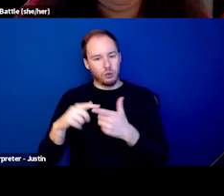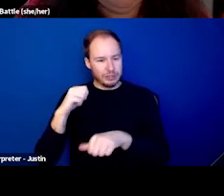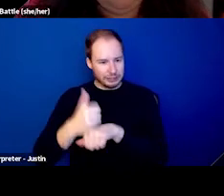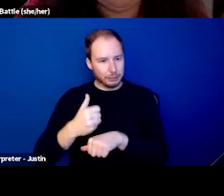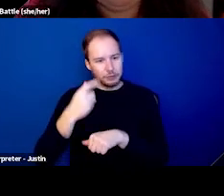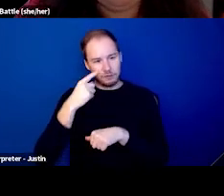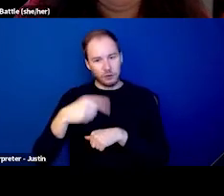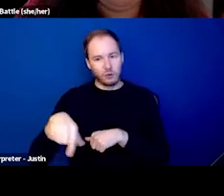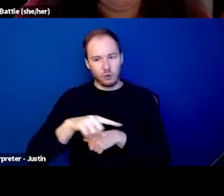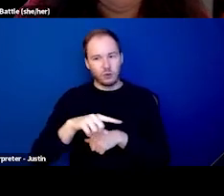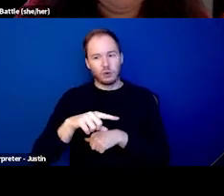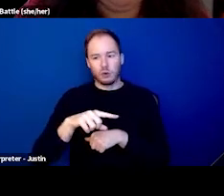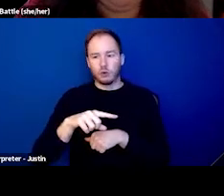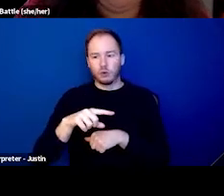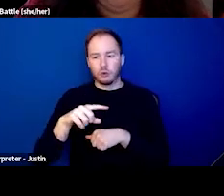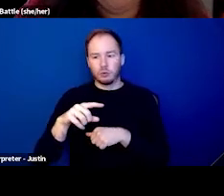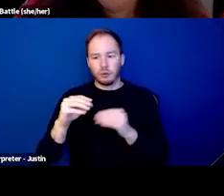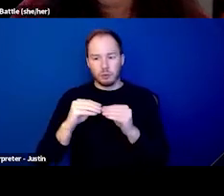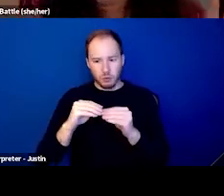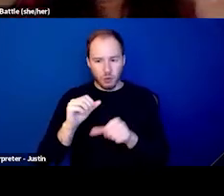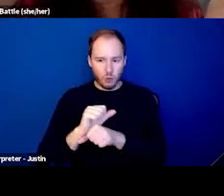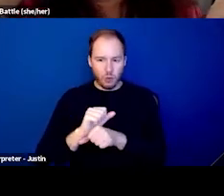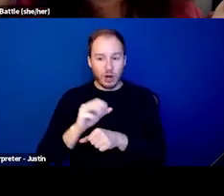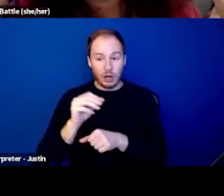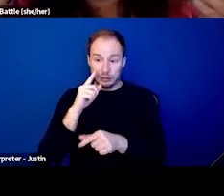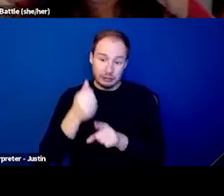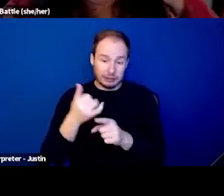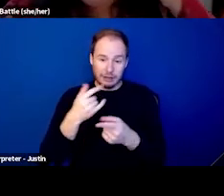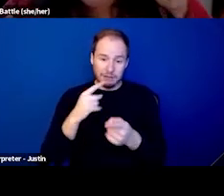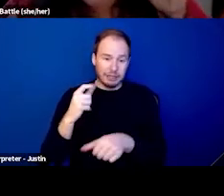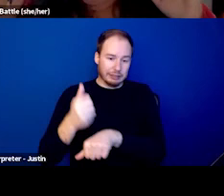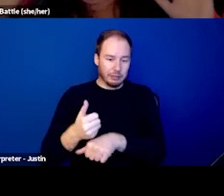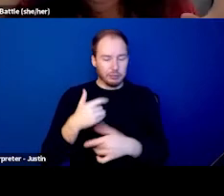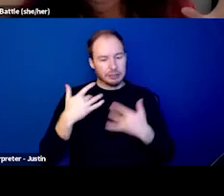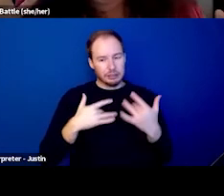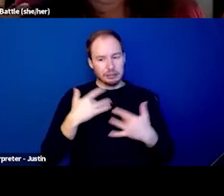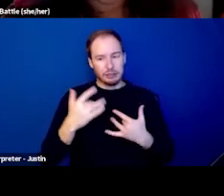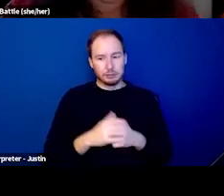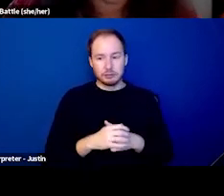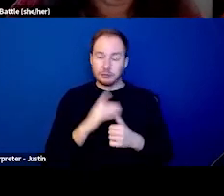that was specific to crisis line counselors as well. And it is now, so we're very excited. This is pretty new information,